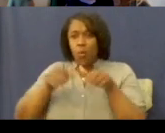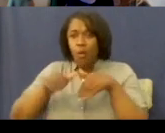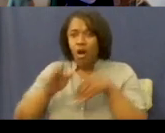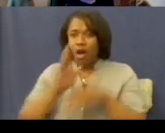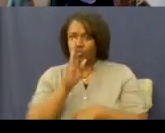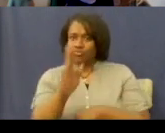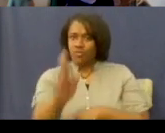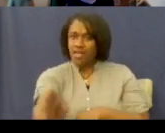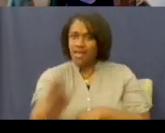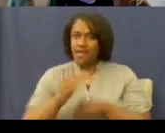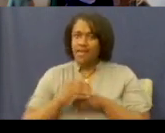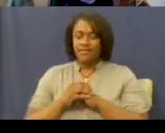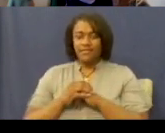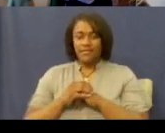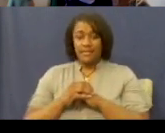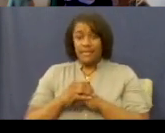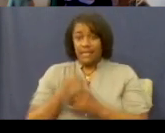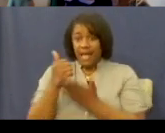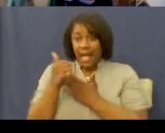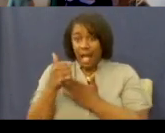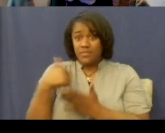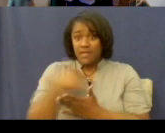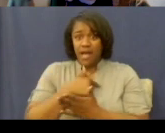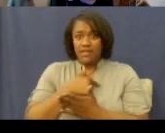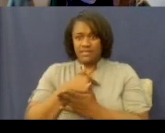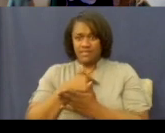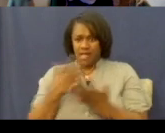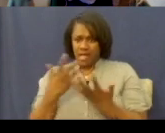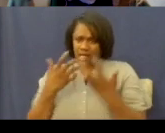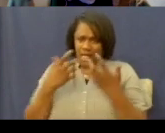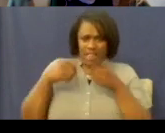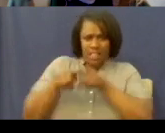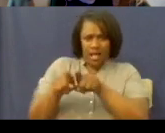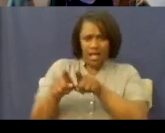and it helps us line ourselves up with what we see